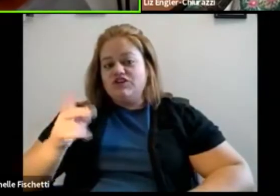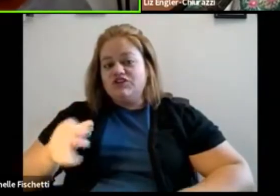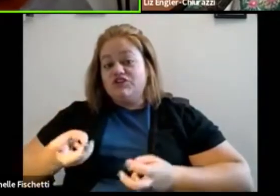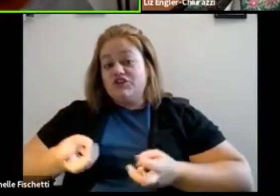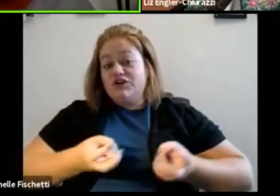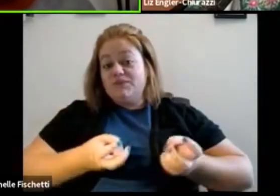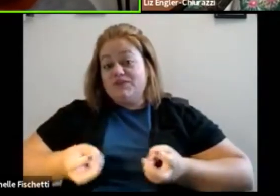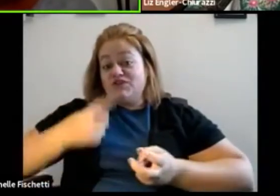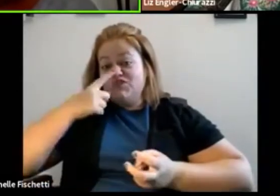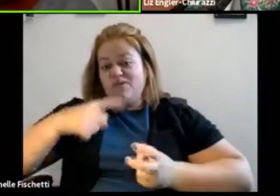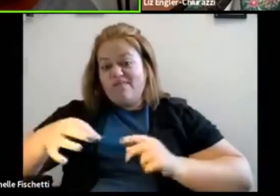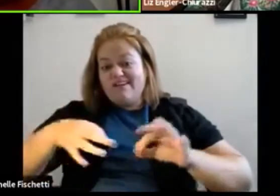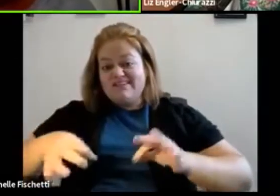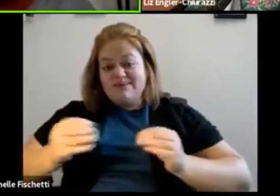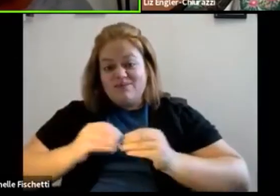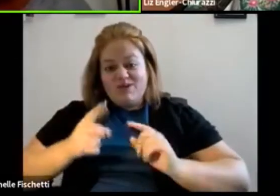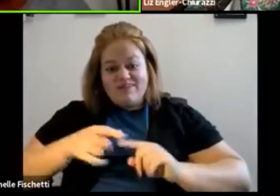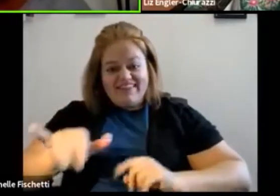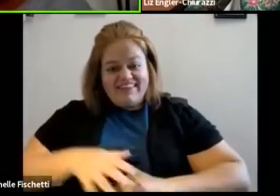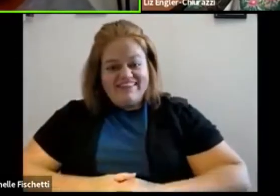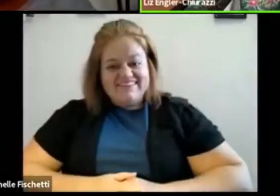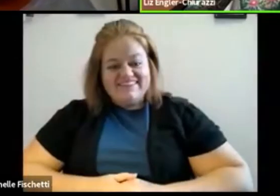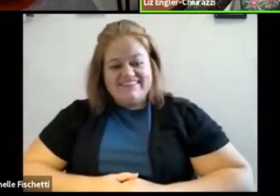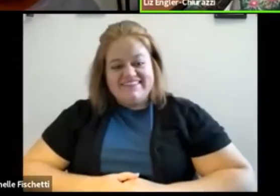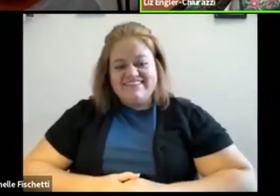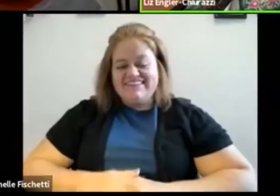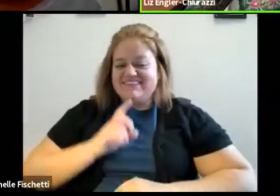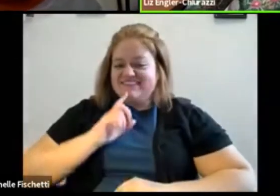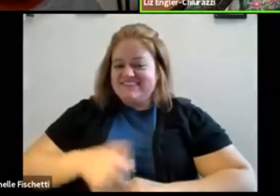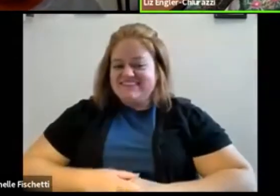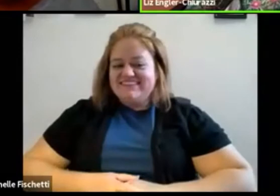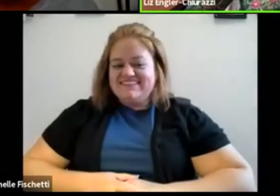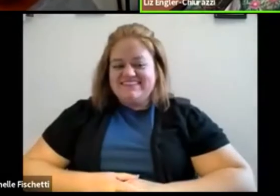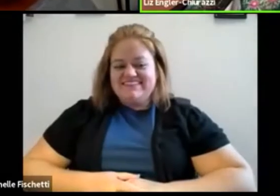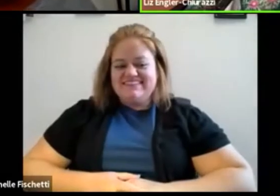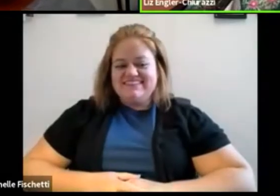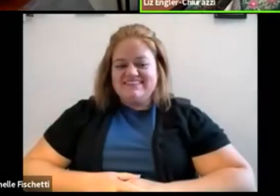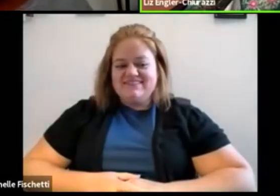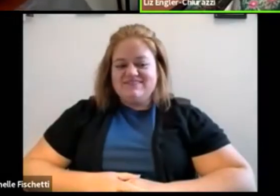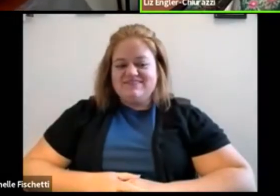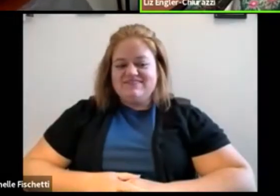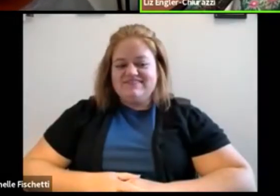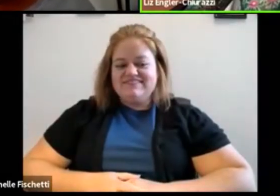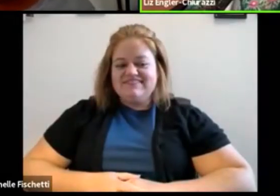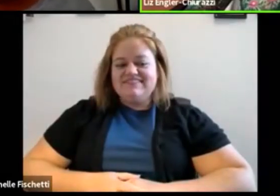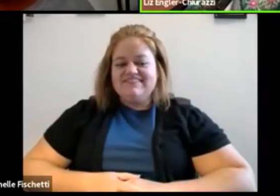that I'd love to know more. Sure, happy to - it's definitely become a passion of